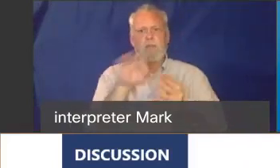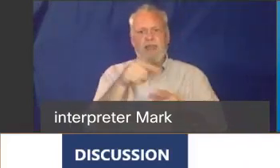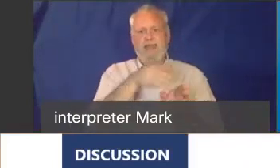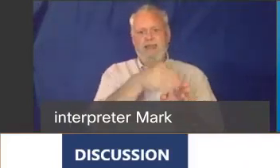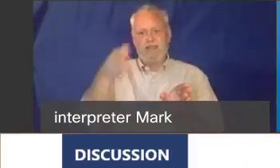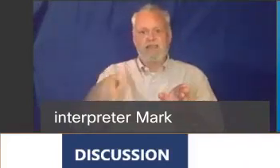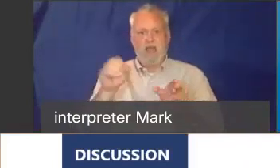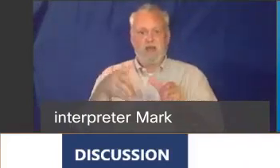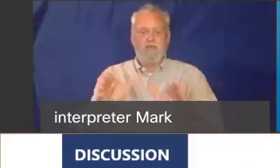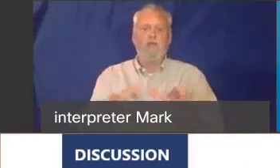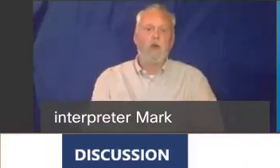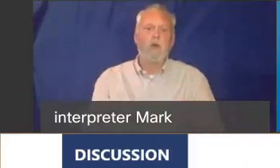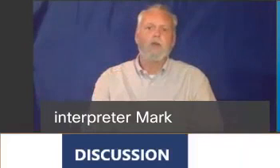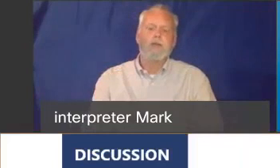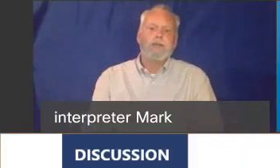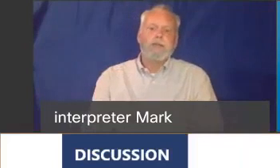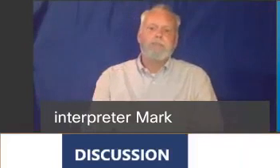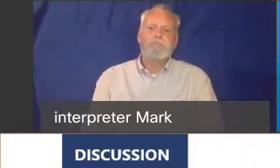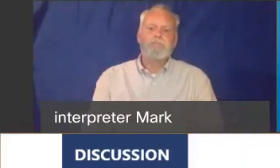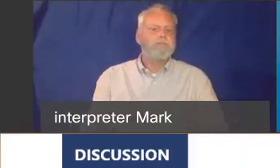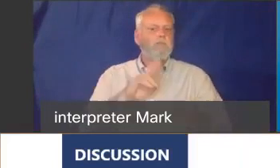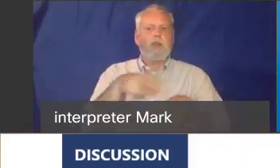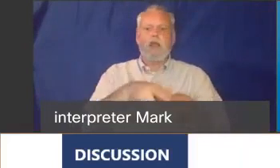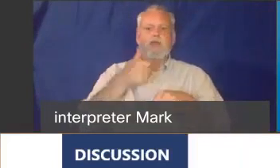There's incumbent users, it's just the nature of transportation planning is.